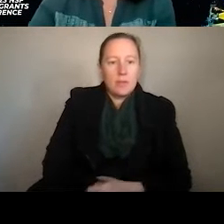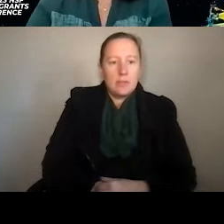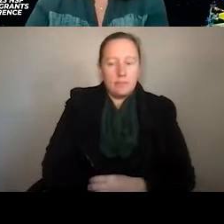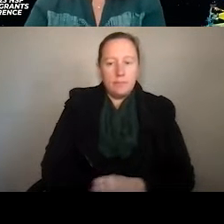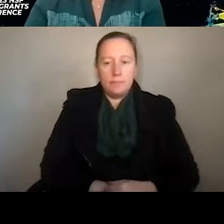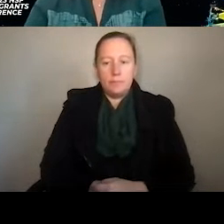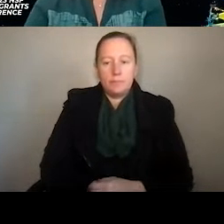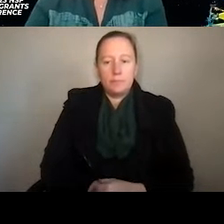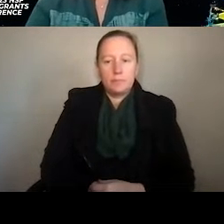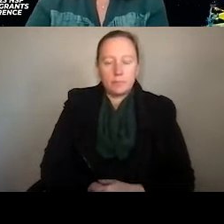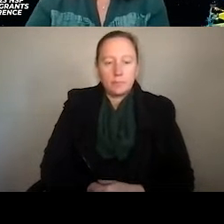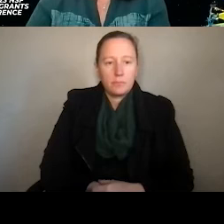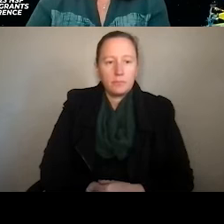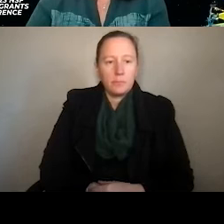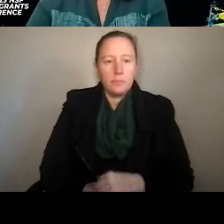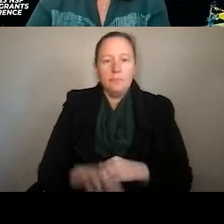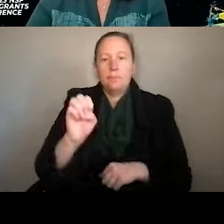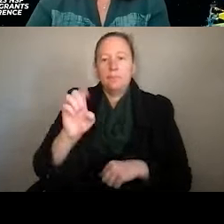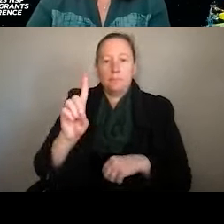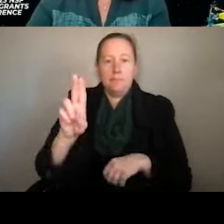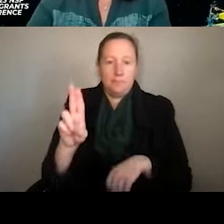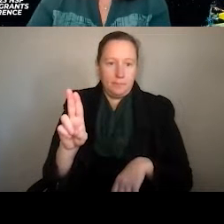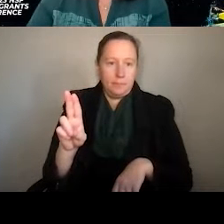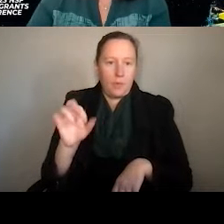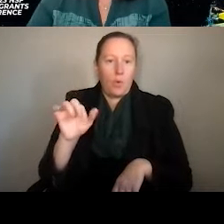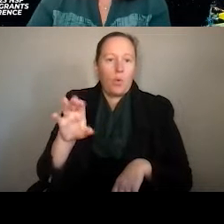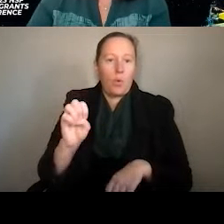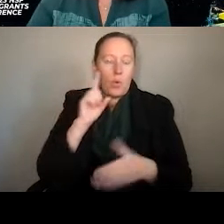The EDU Core Research (ECR):